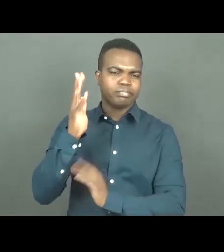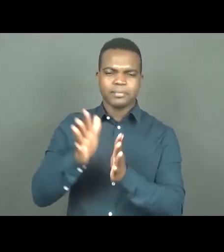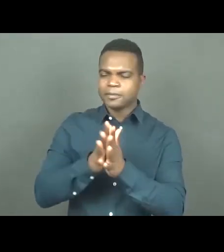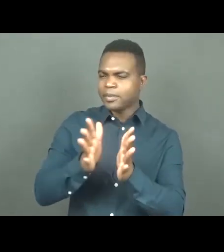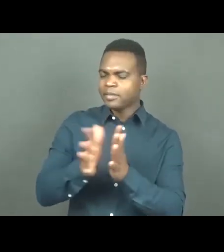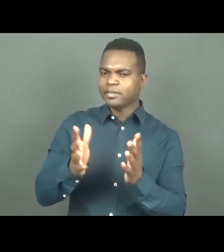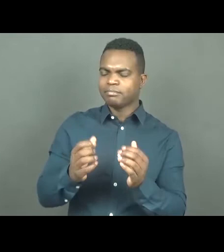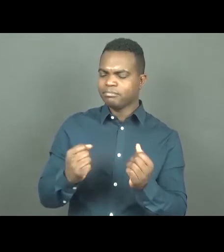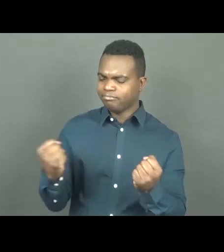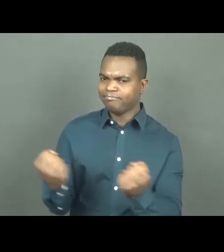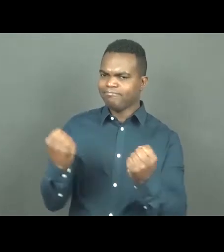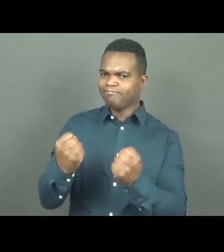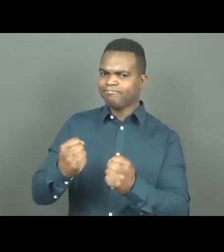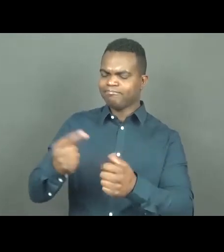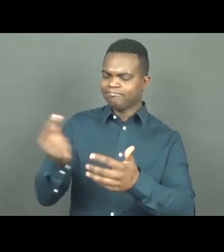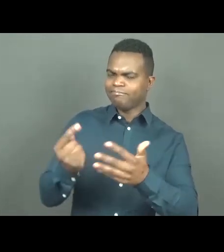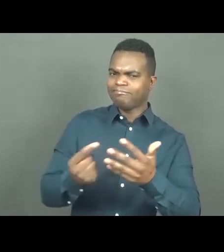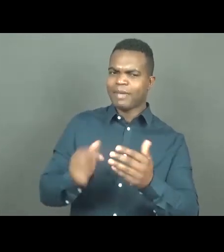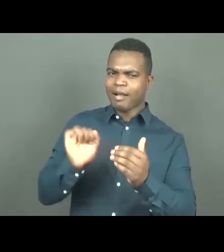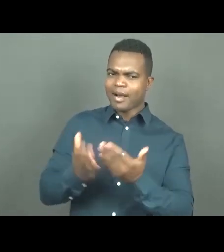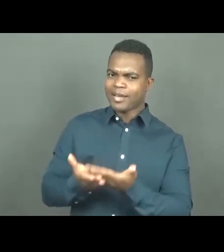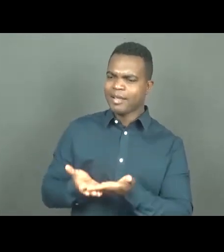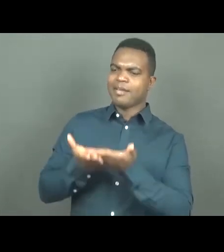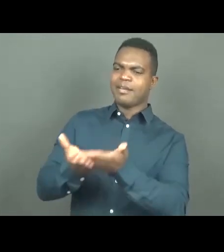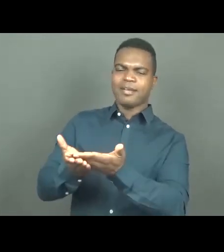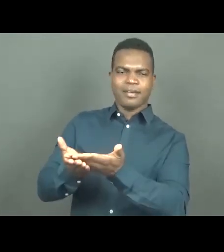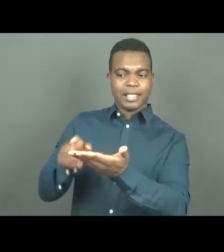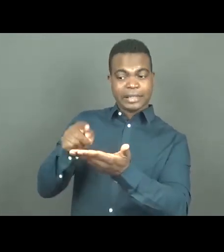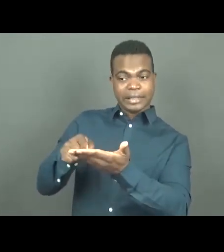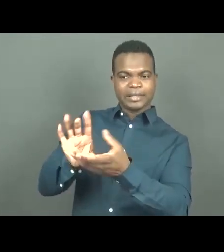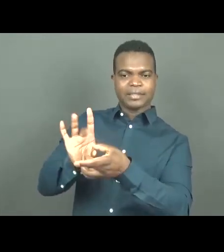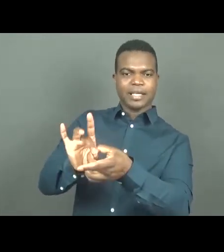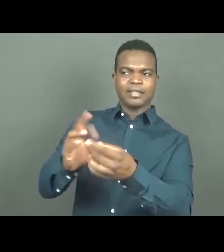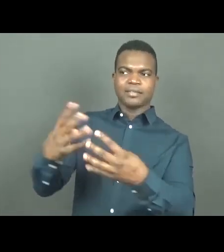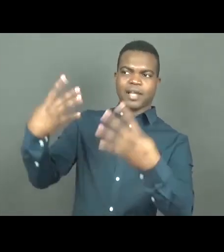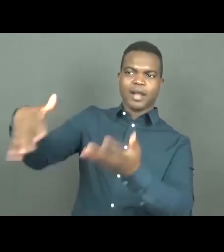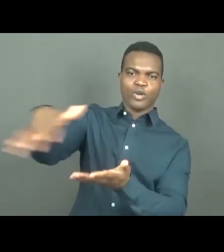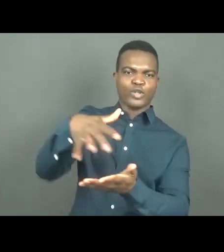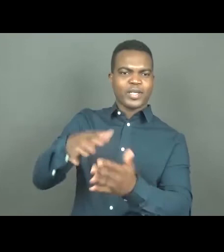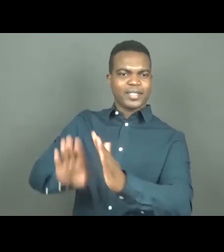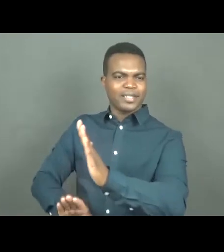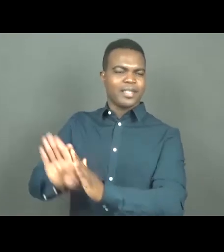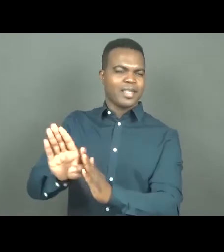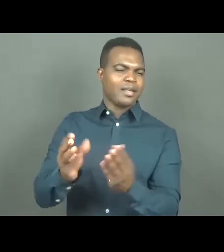a disability in Bangladesh. Hannah will begin her presentation, directly after the video.